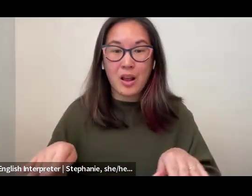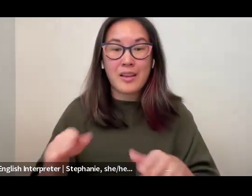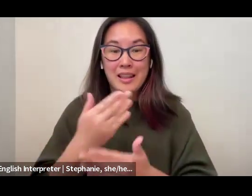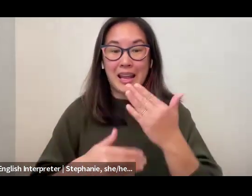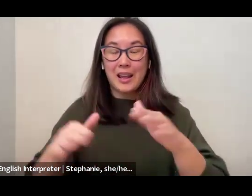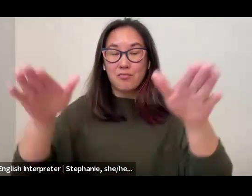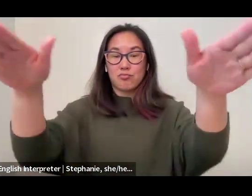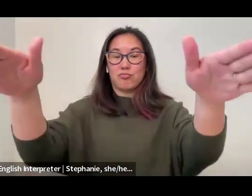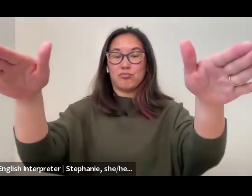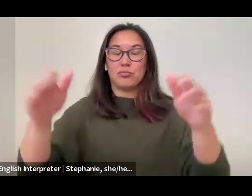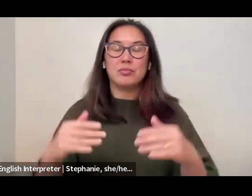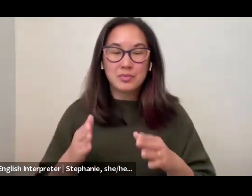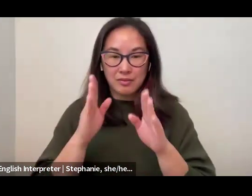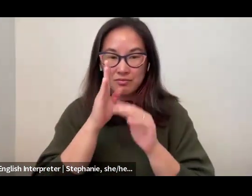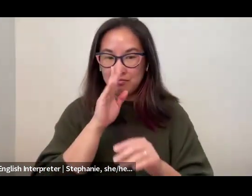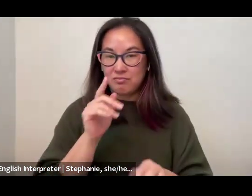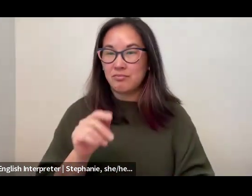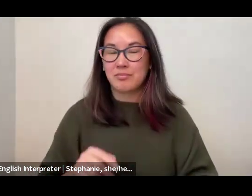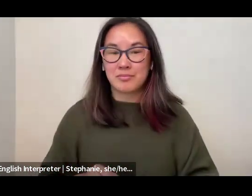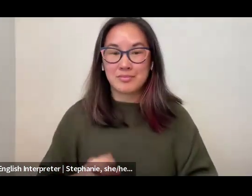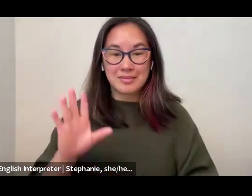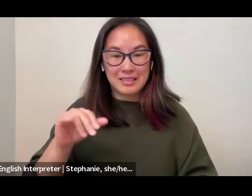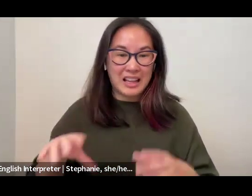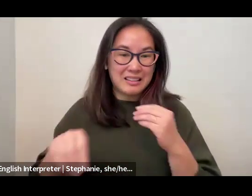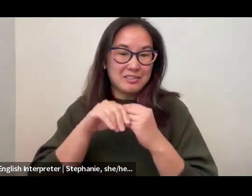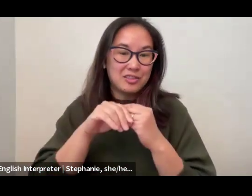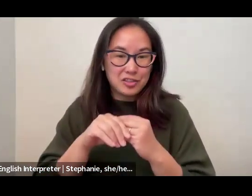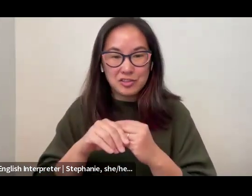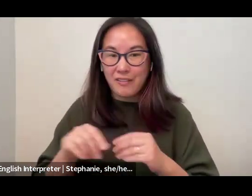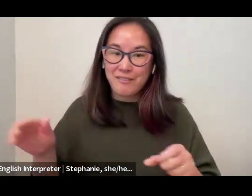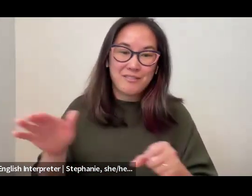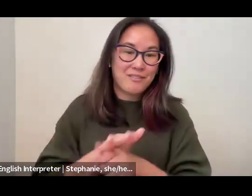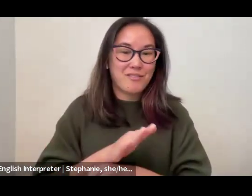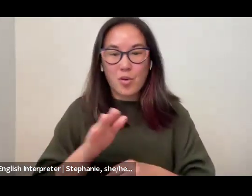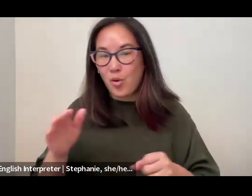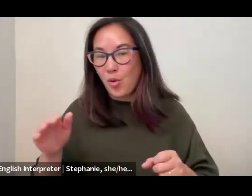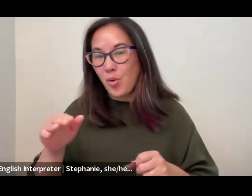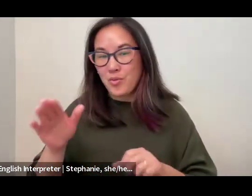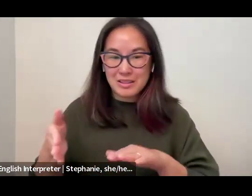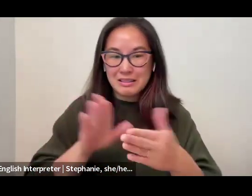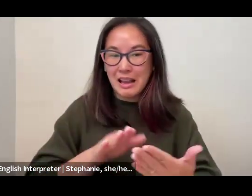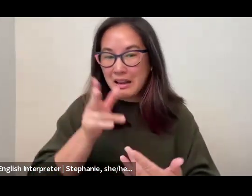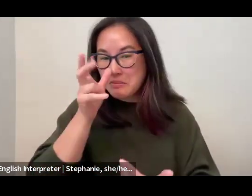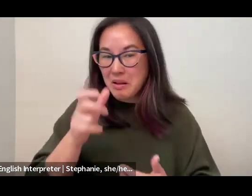This is the bonus optional dead bug ground, the full hold. And we're going to hold it for five seconds.